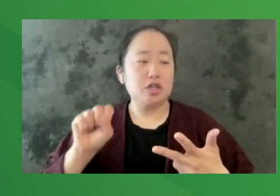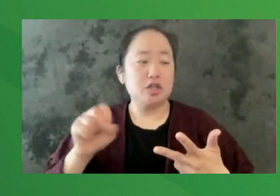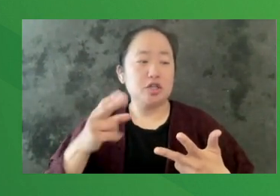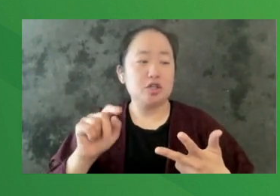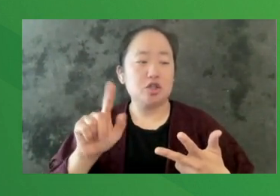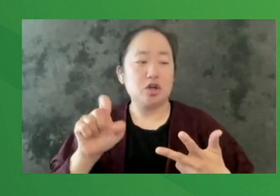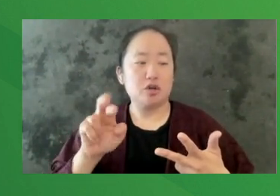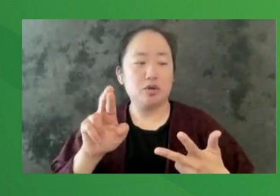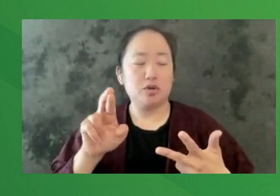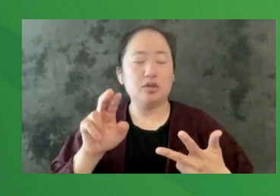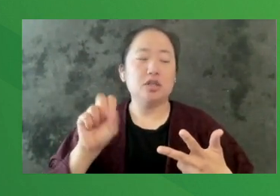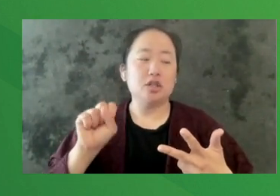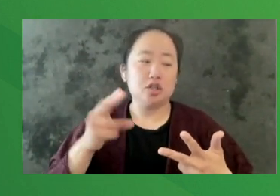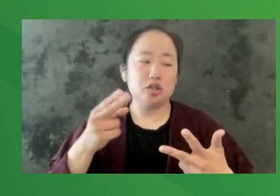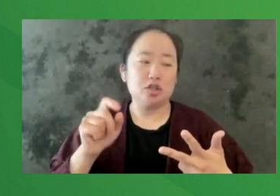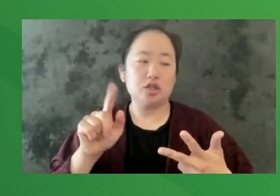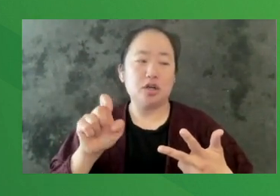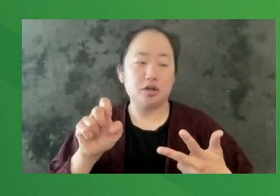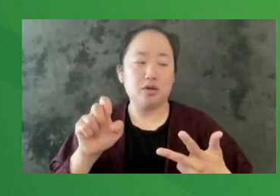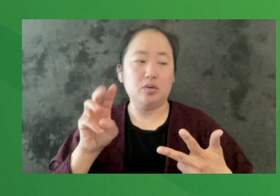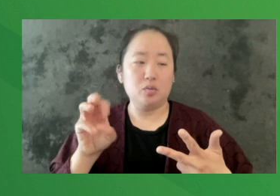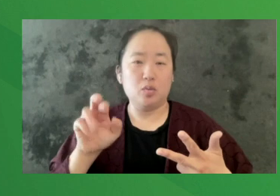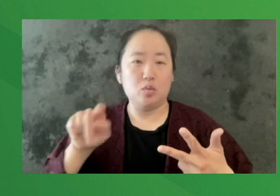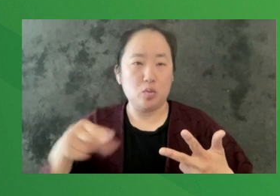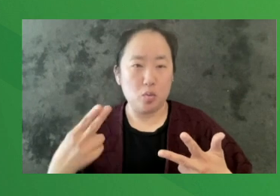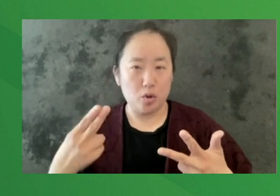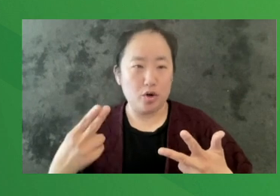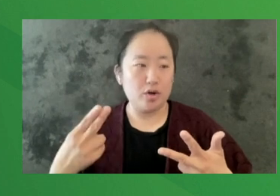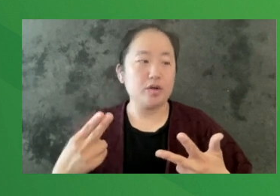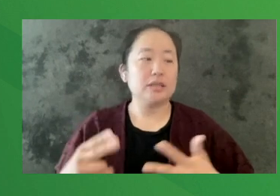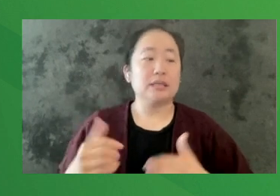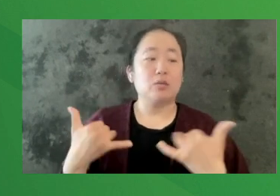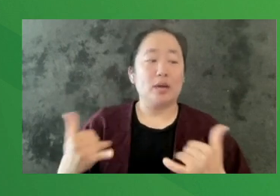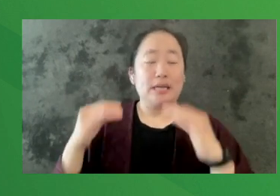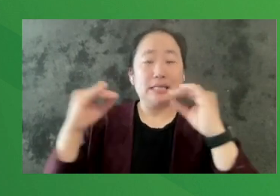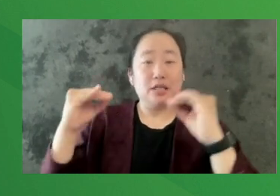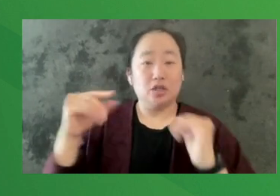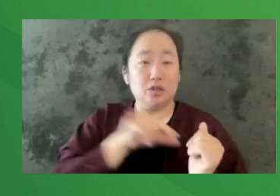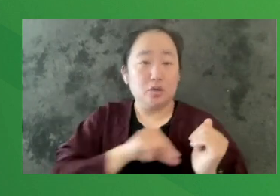and global citizenship. He's currently teaching at Queens College for the City University of New